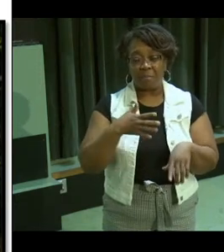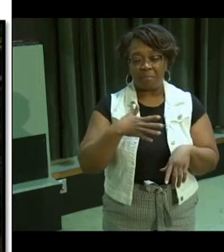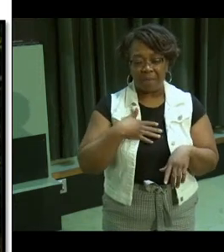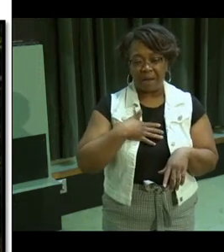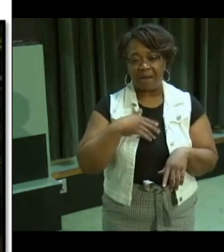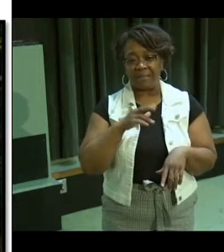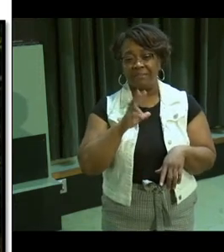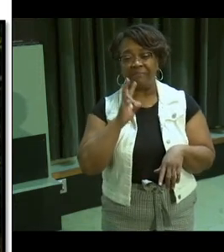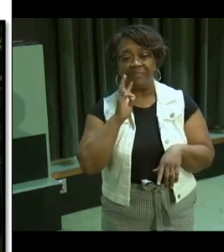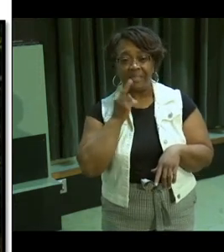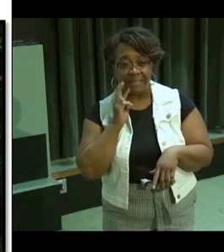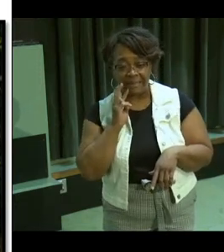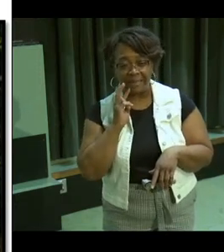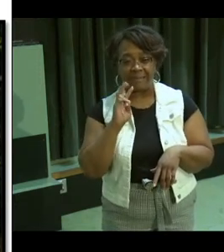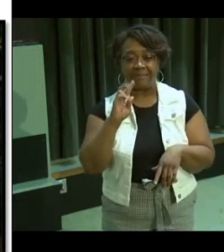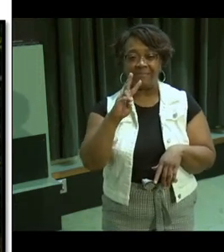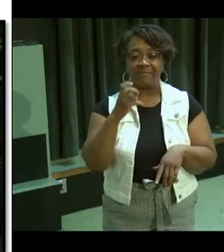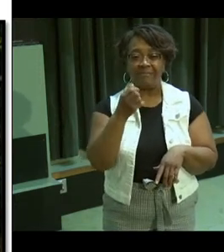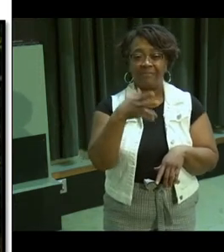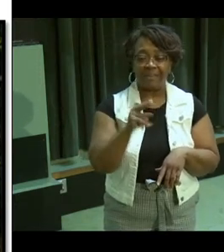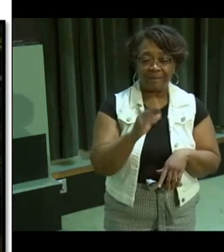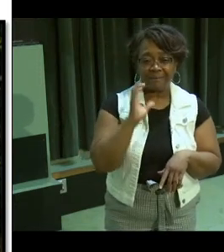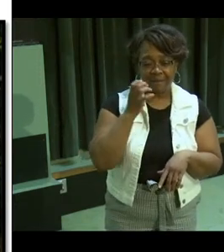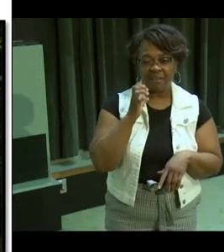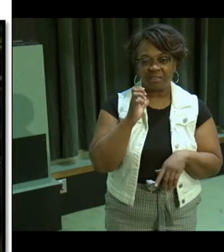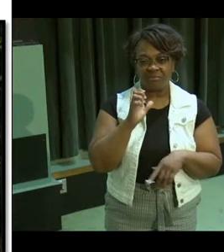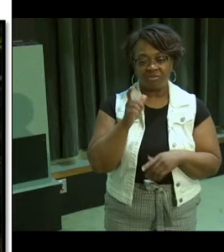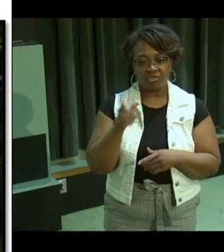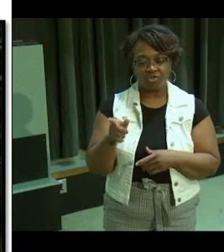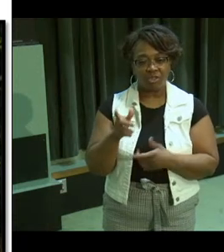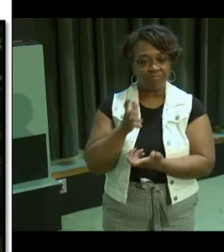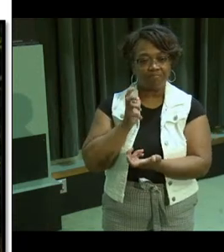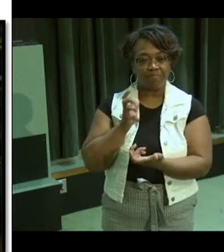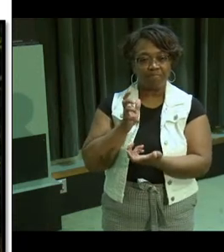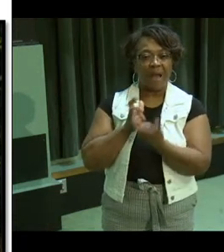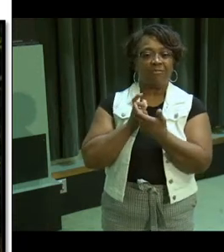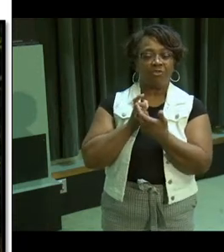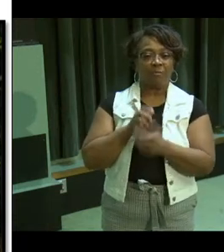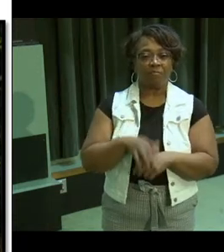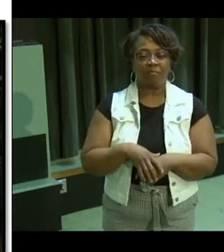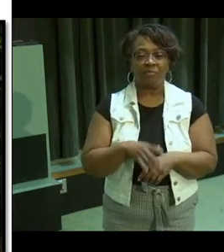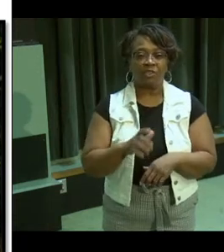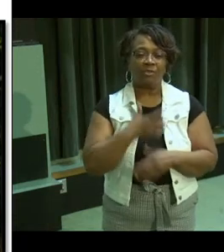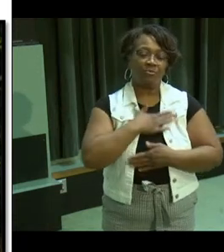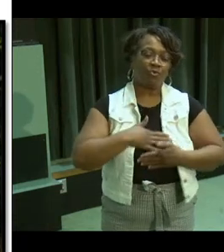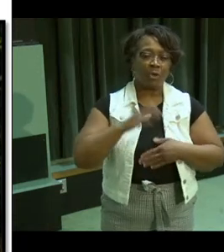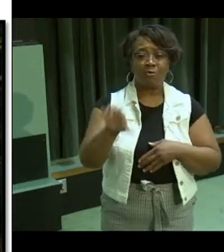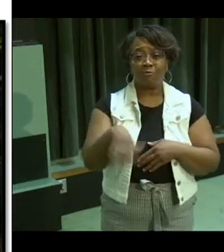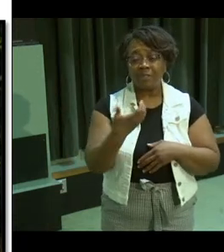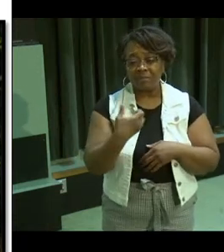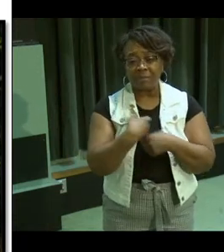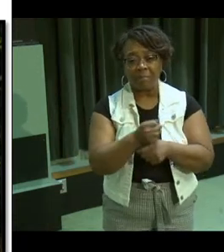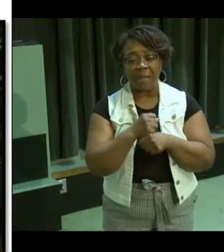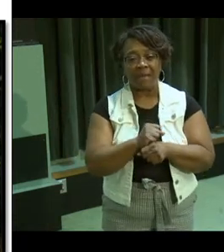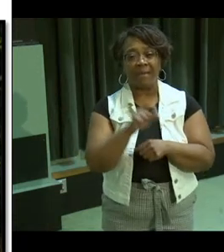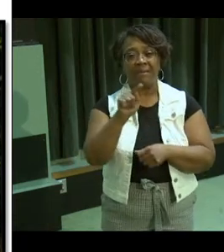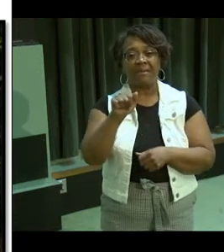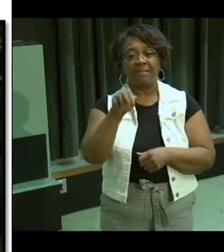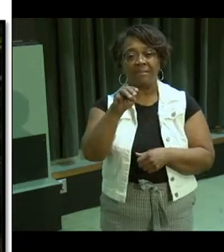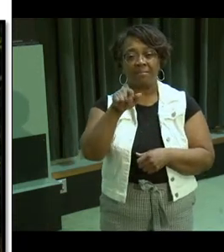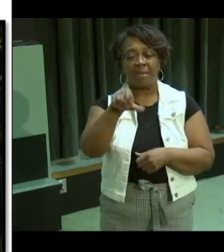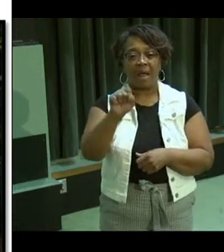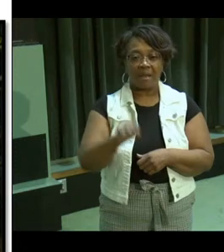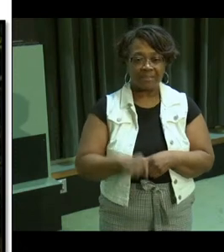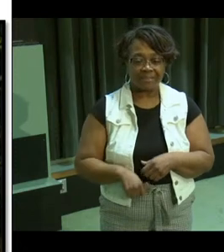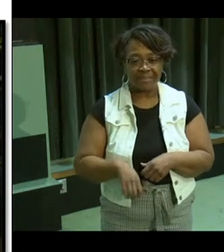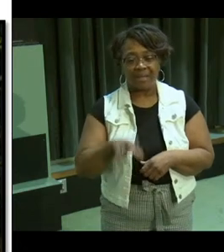could be accommodated. She loved